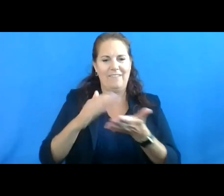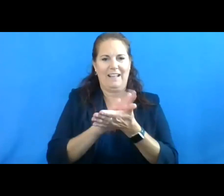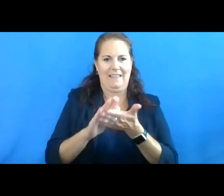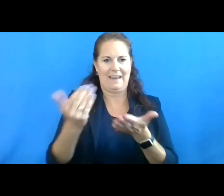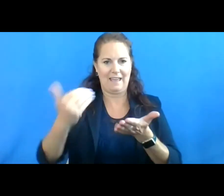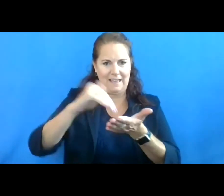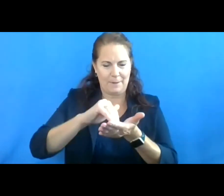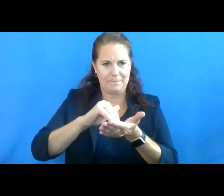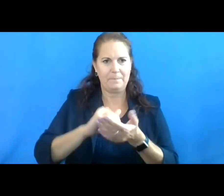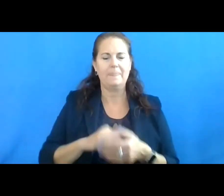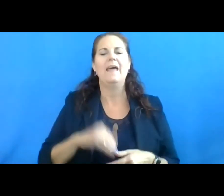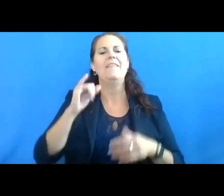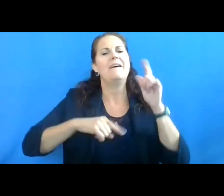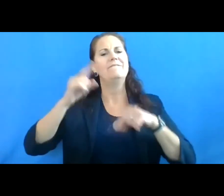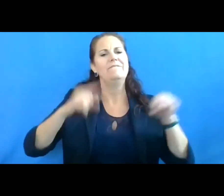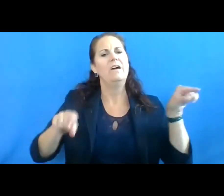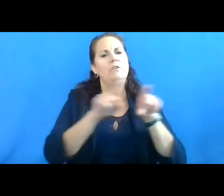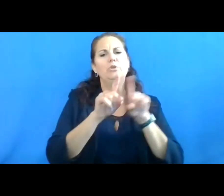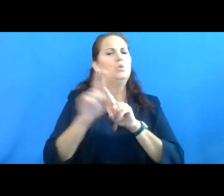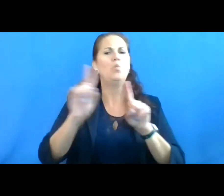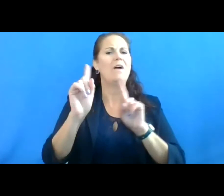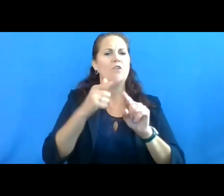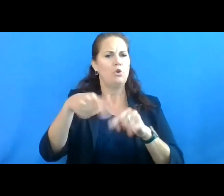This varies from wherever you're from.